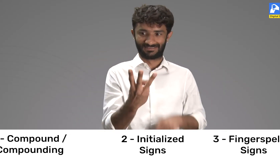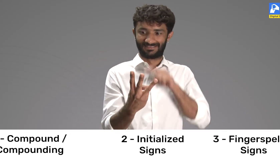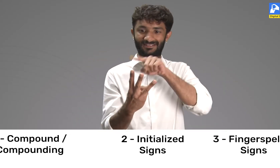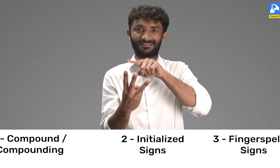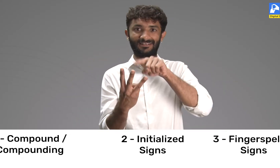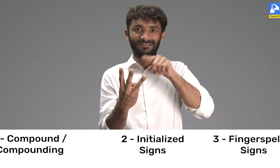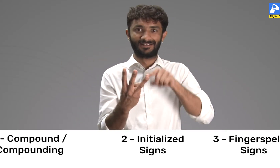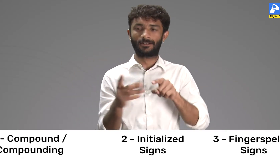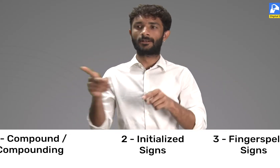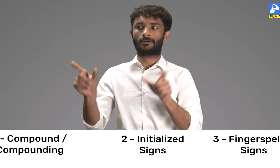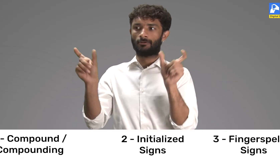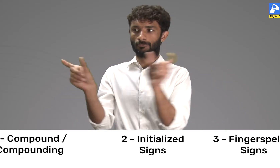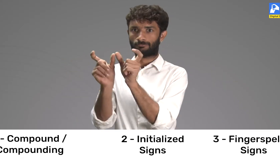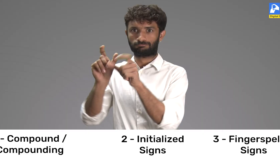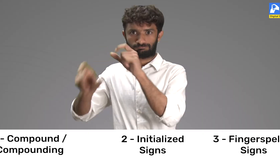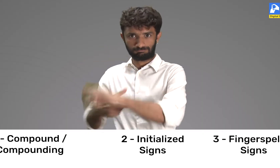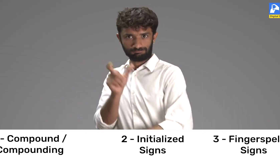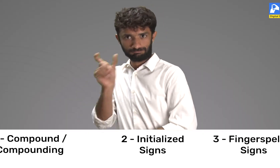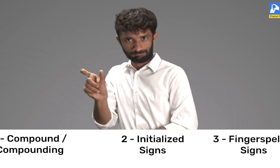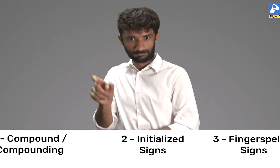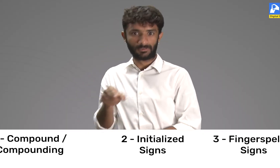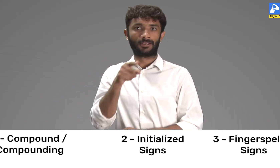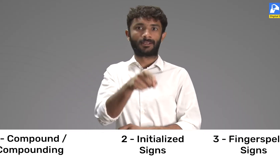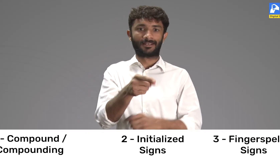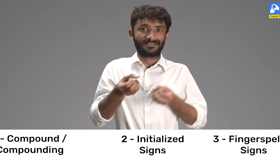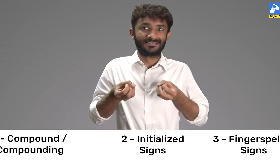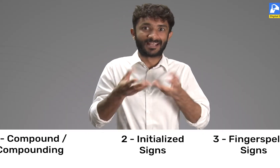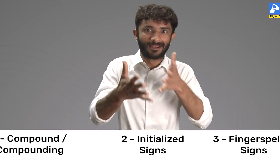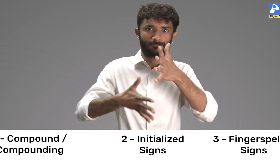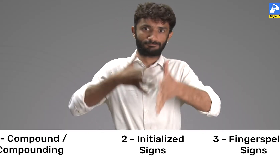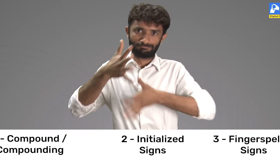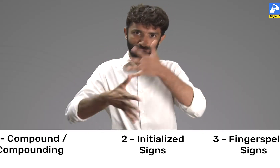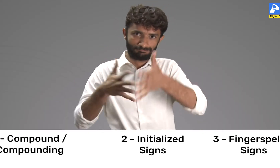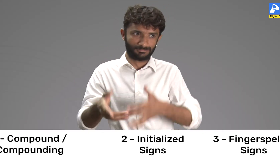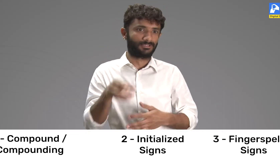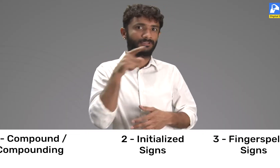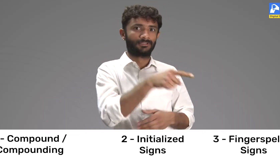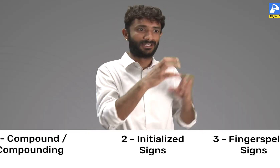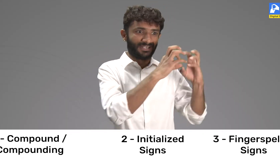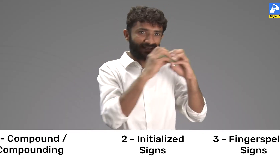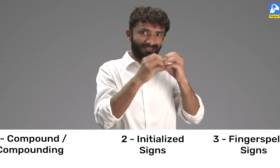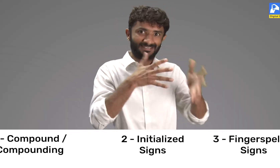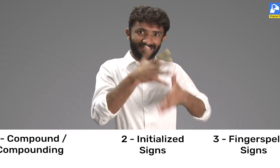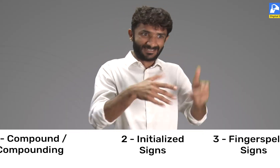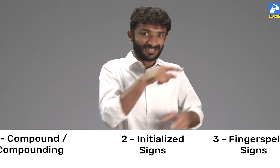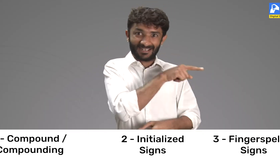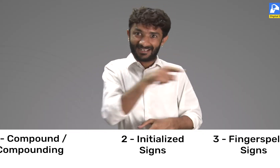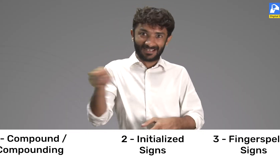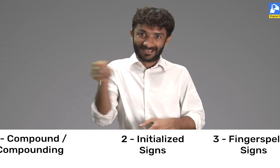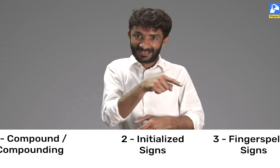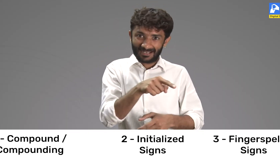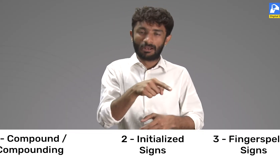Before we delve deeper into these three categories,